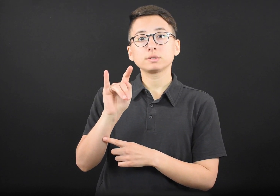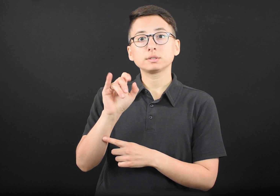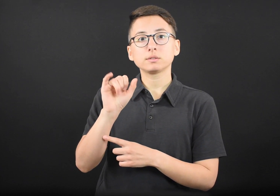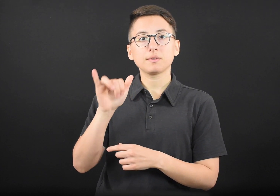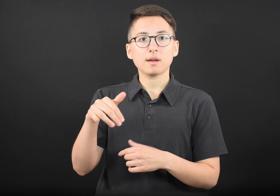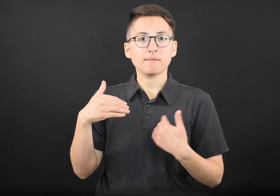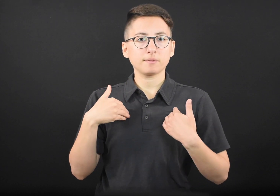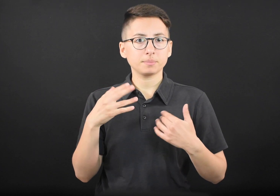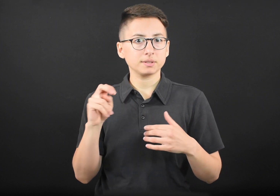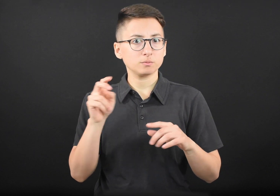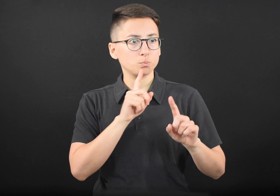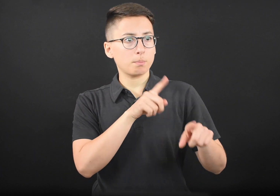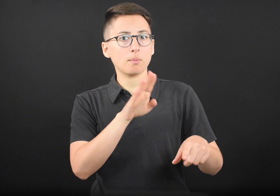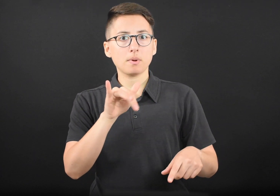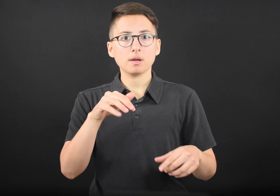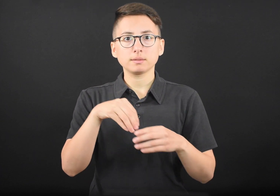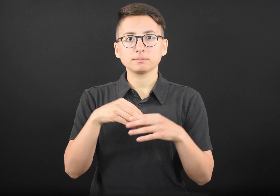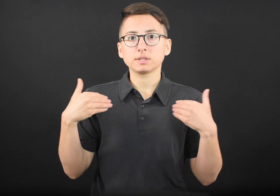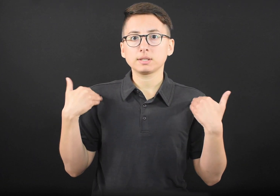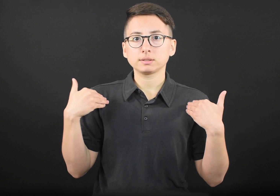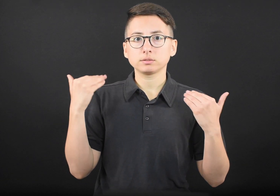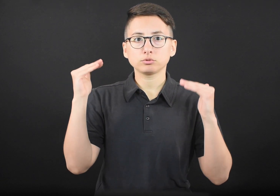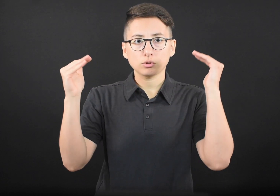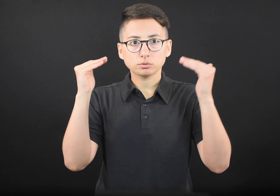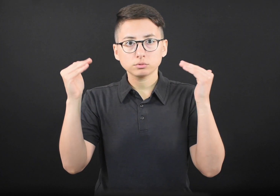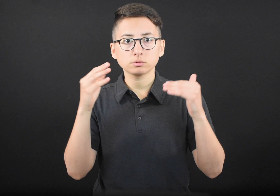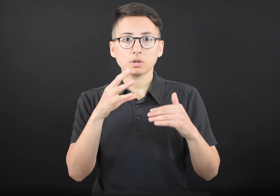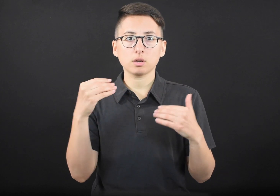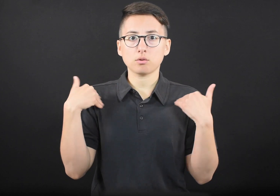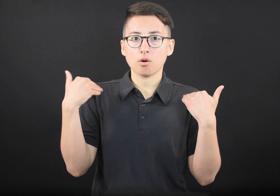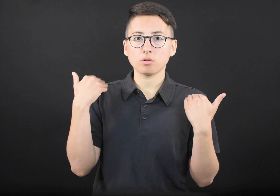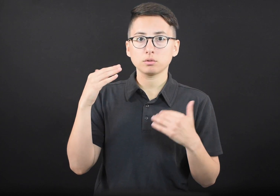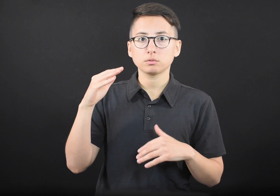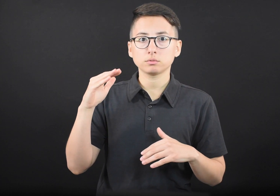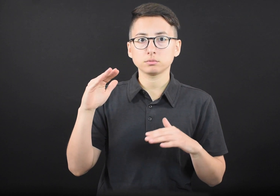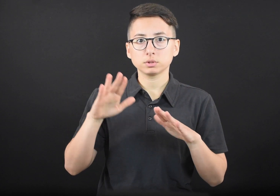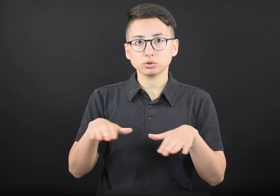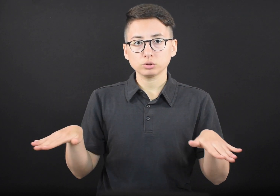that have been reported in adolescents and young adults: more often in males